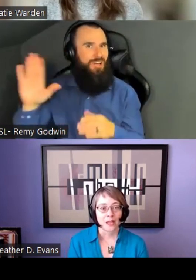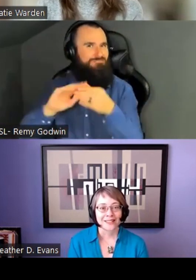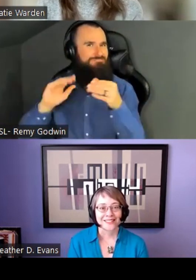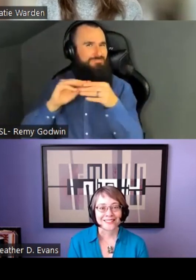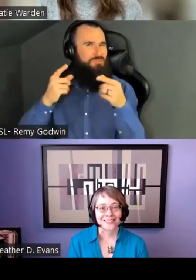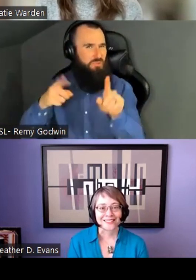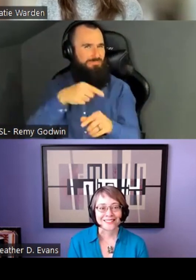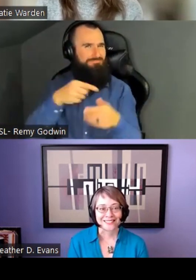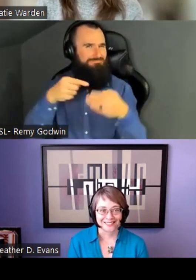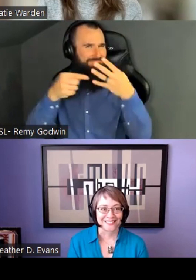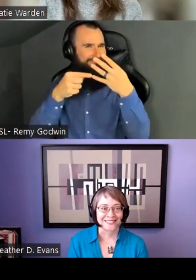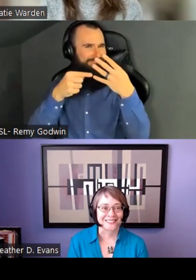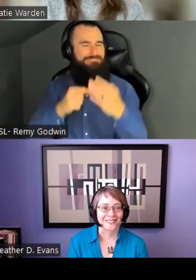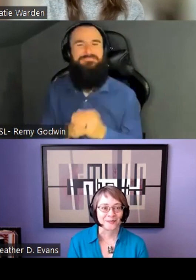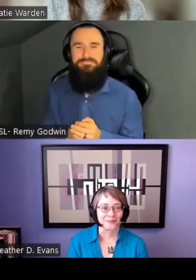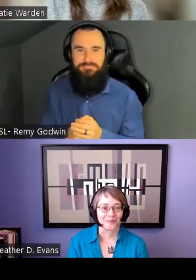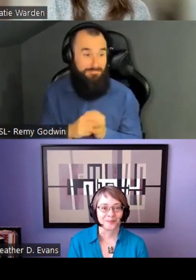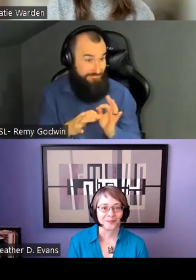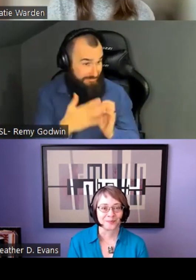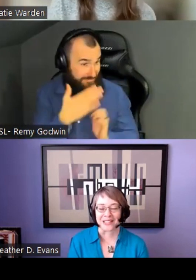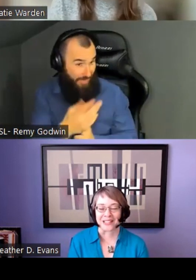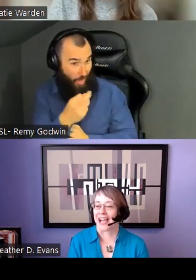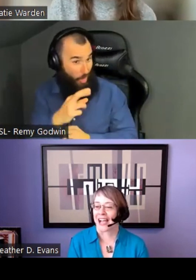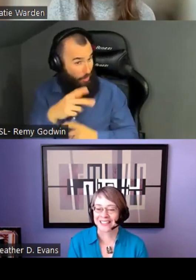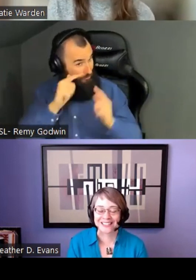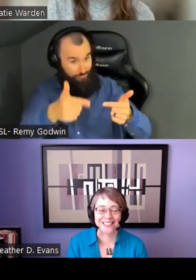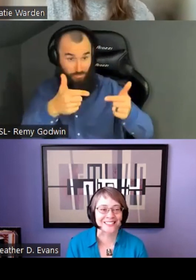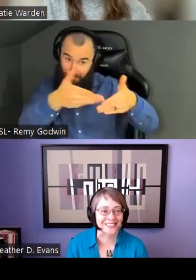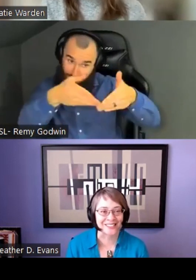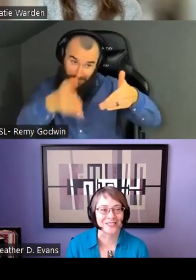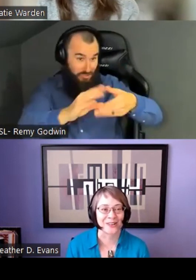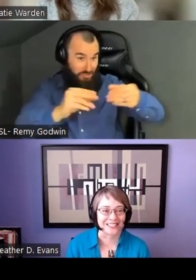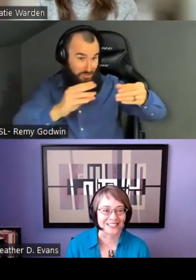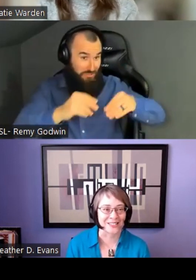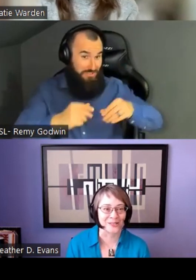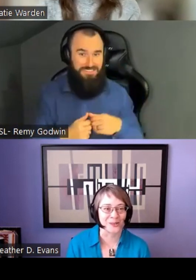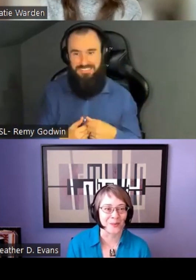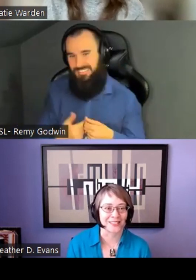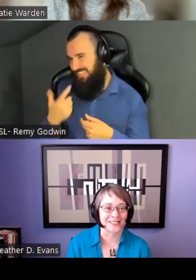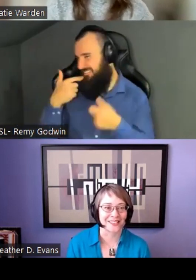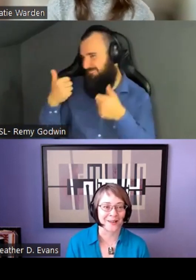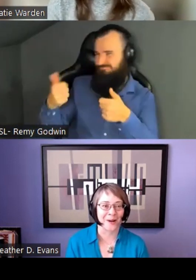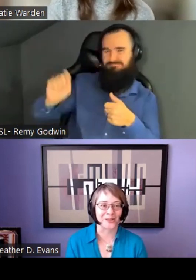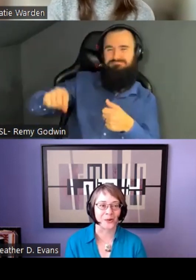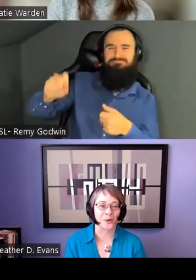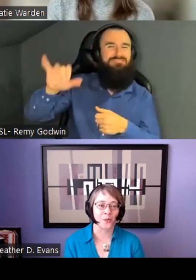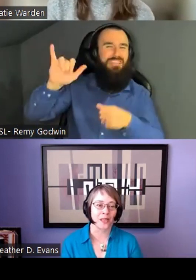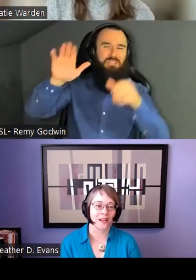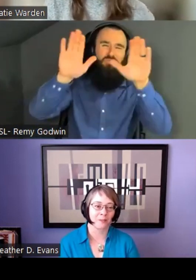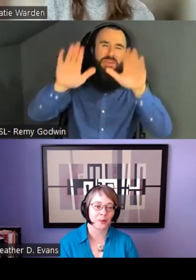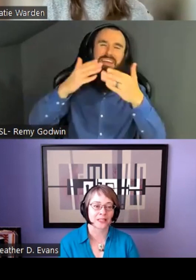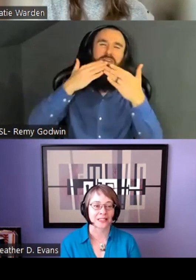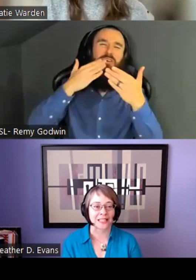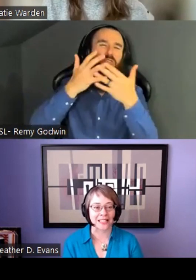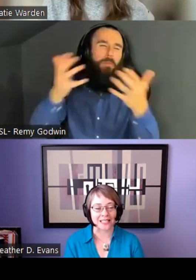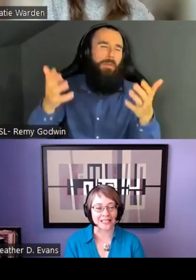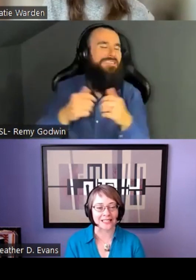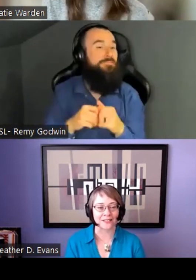Well, thank you, Heather, do you wanna finish this off? I think that's great. Thank you so much. Also, we have put a link in